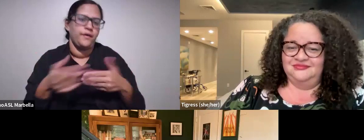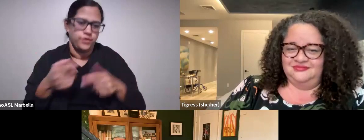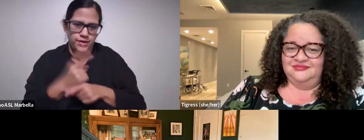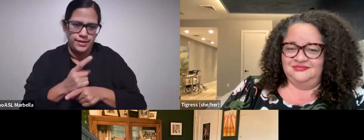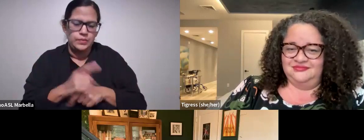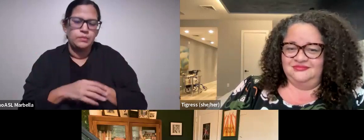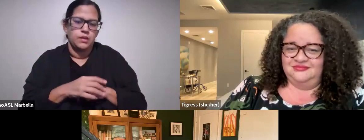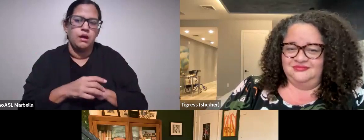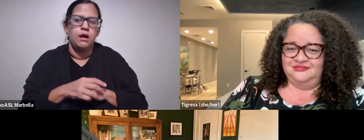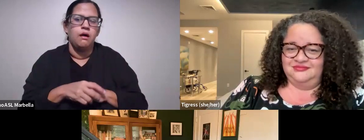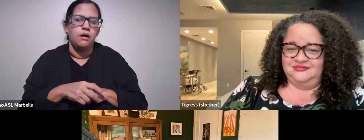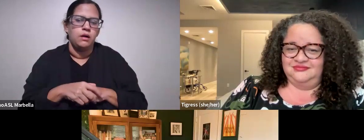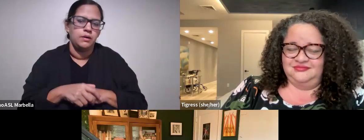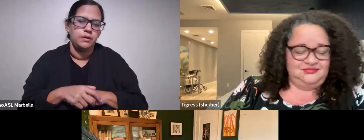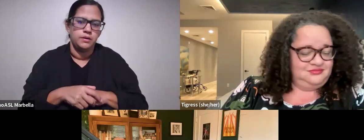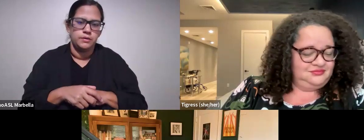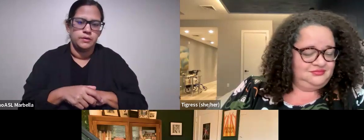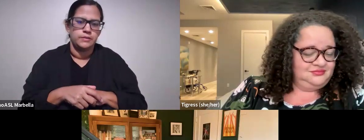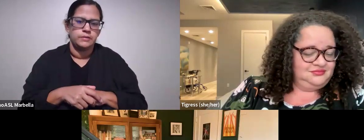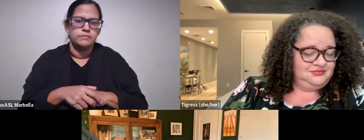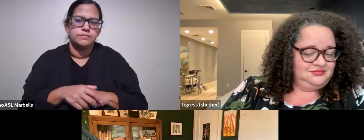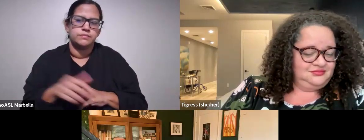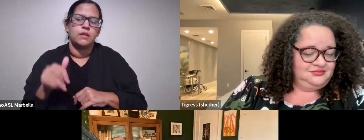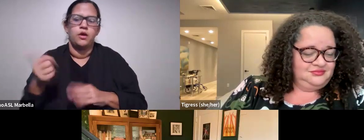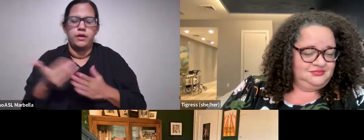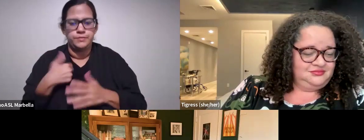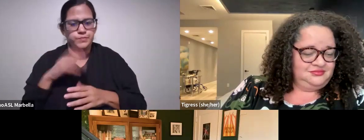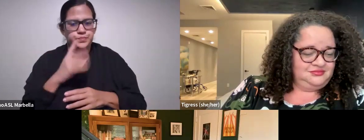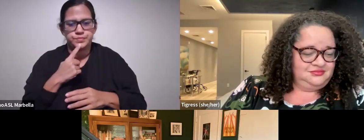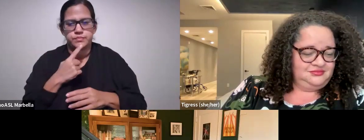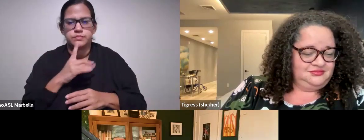And the other thing that I would say is it's really easy to